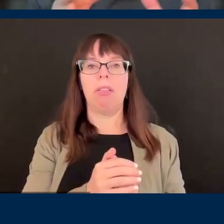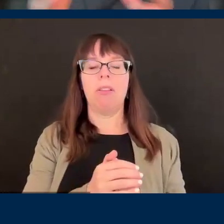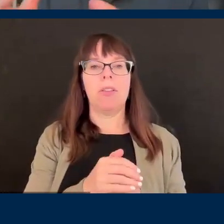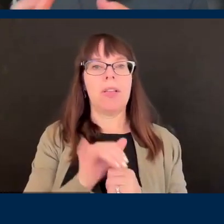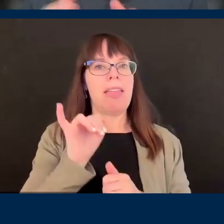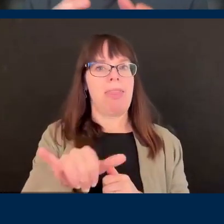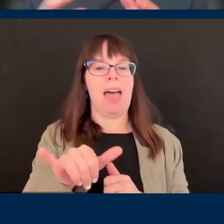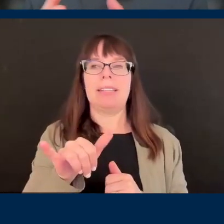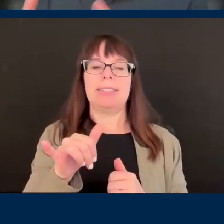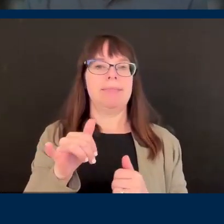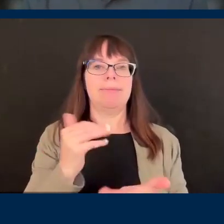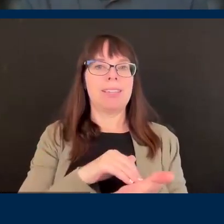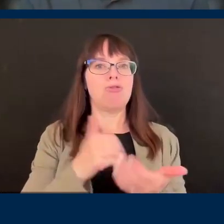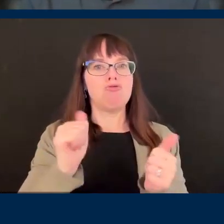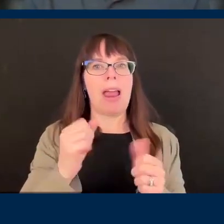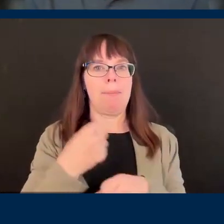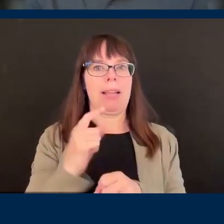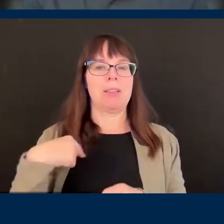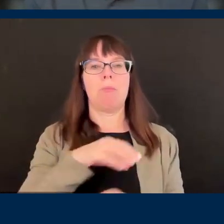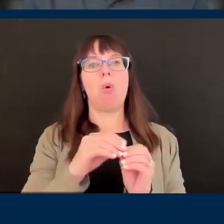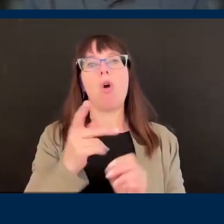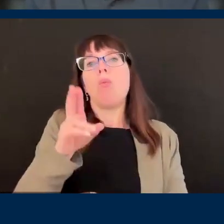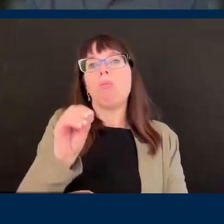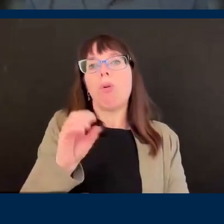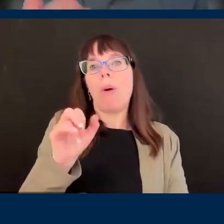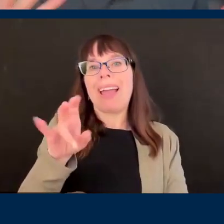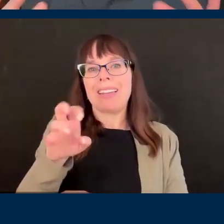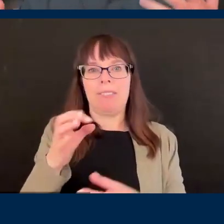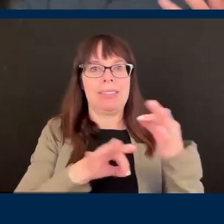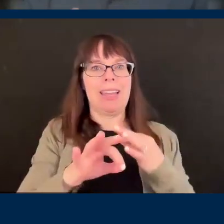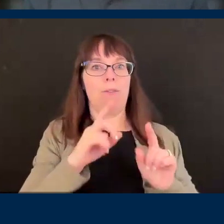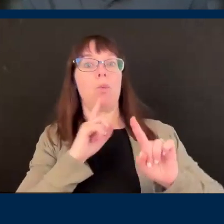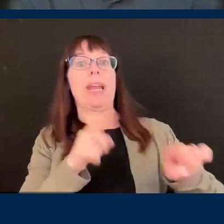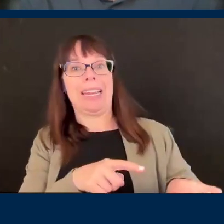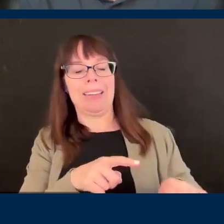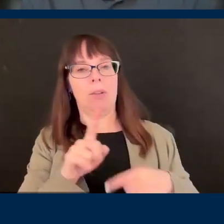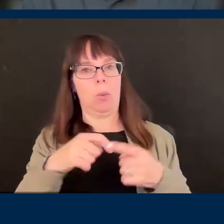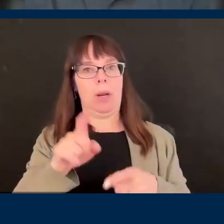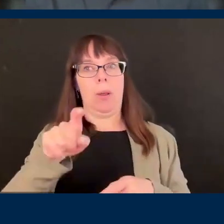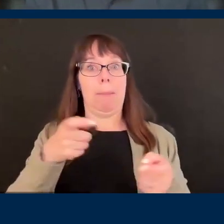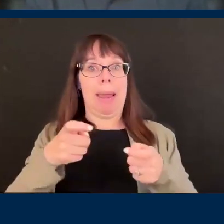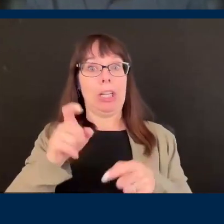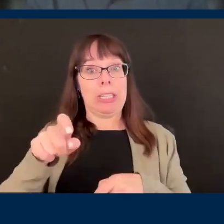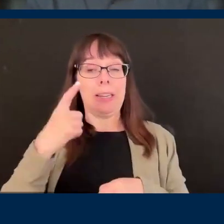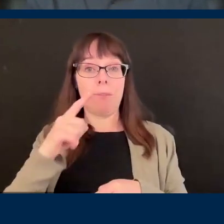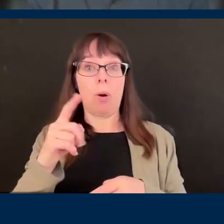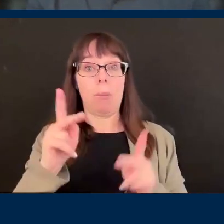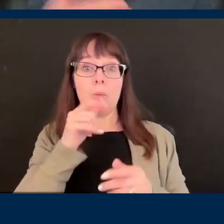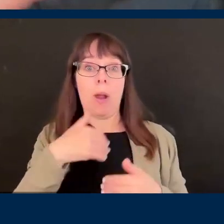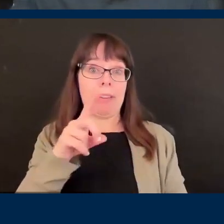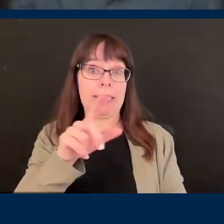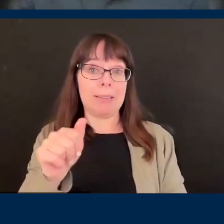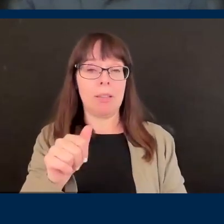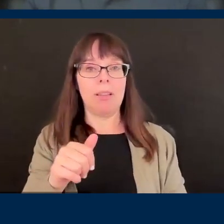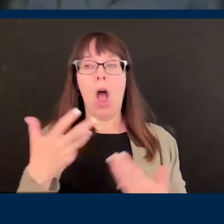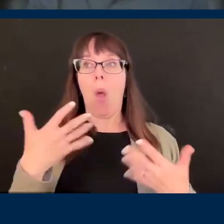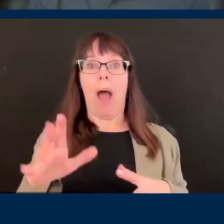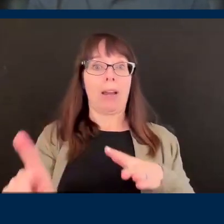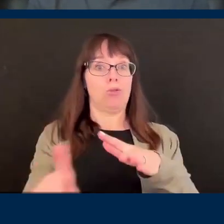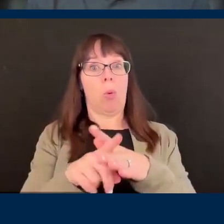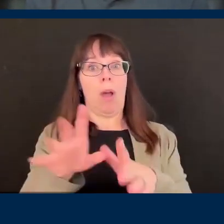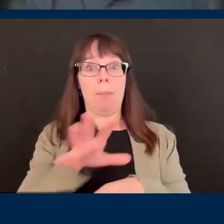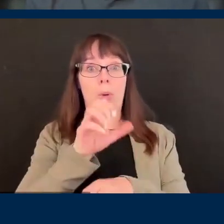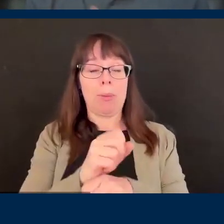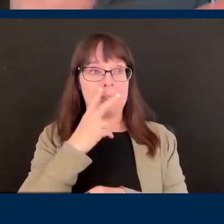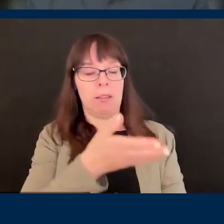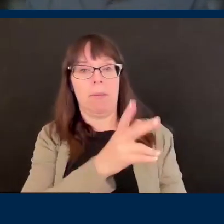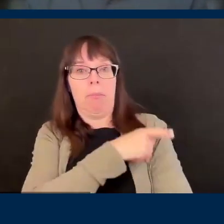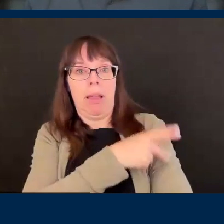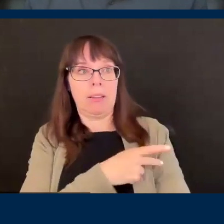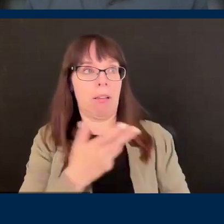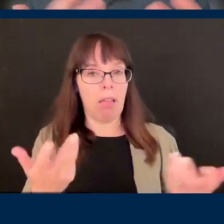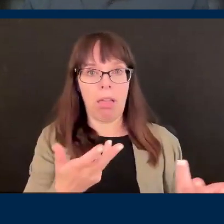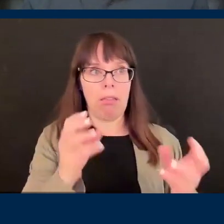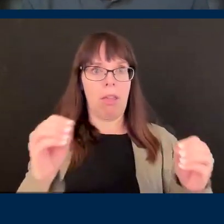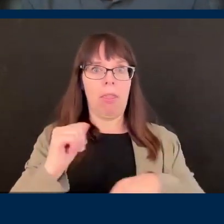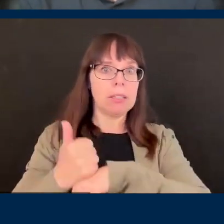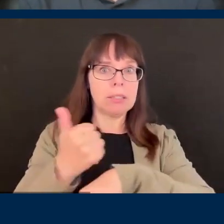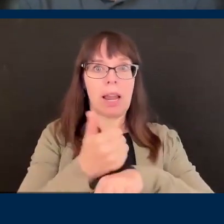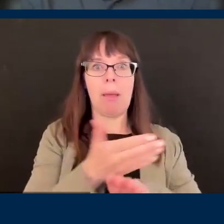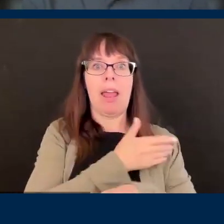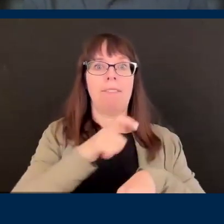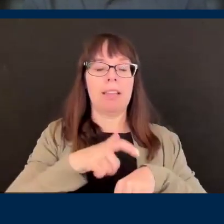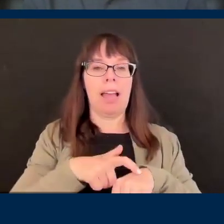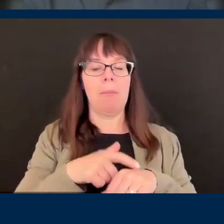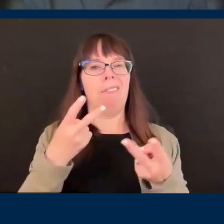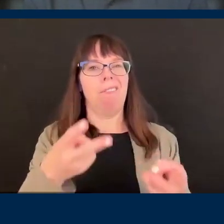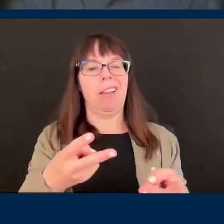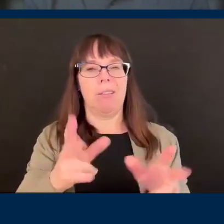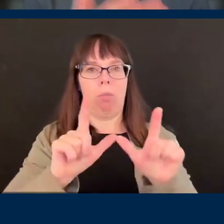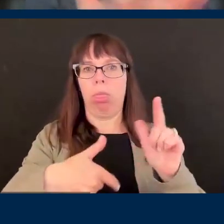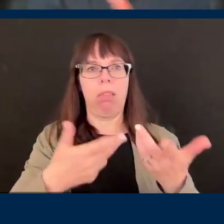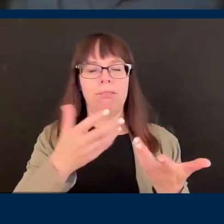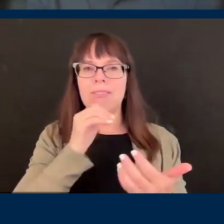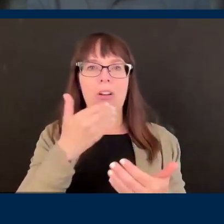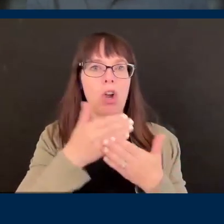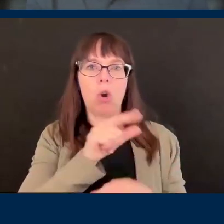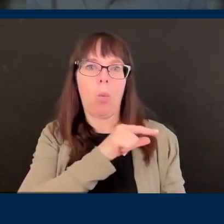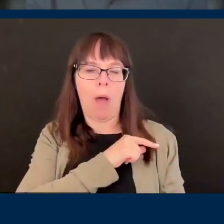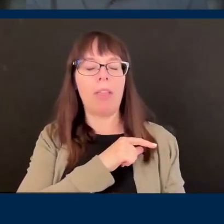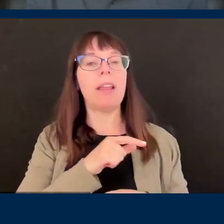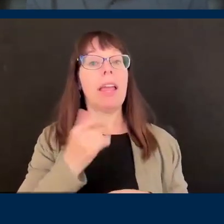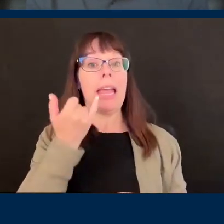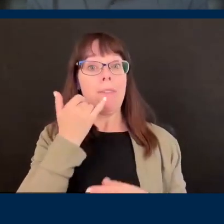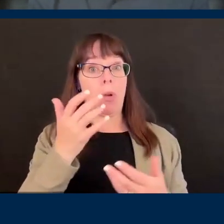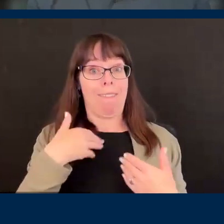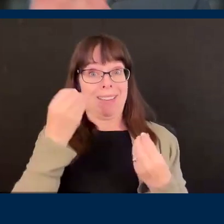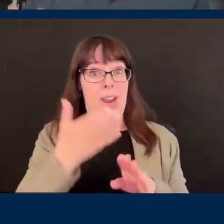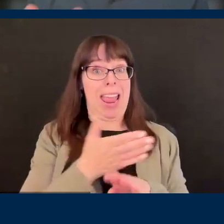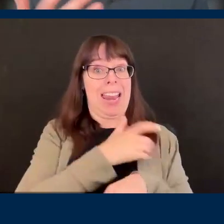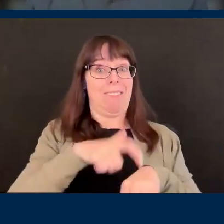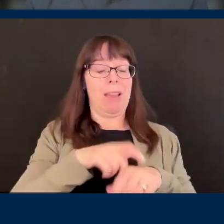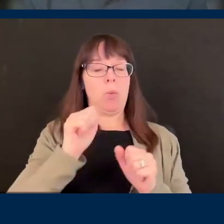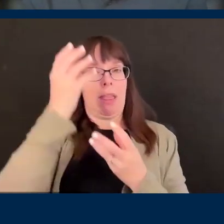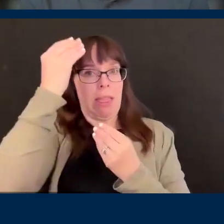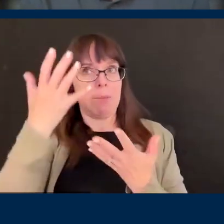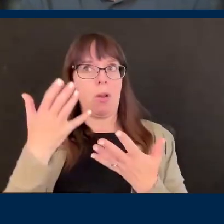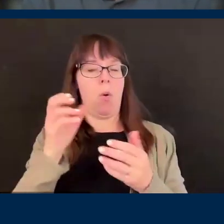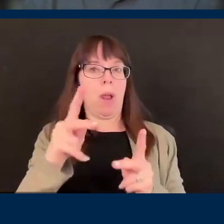again trying to make us more proactive instead of reactive. When we manage the care needs for many of our patients with disabilities. You hate to show up in appointments. See this patient, nothing is in place. And if this is, gonna be a poor quality, when you have this information early on, you can actually think about what might be needed